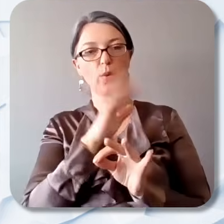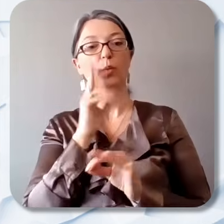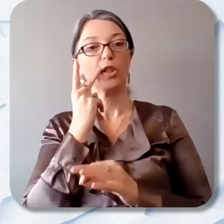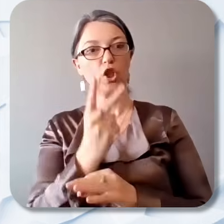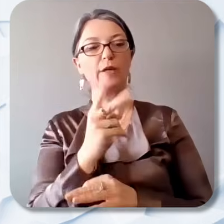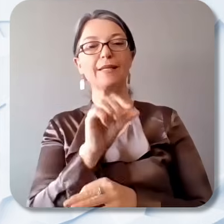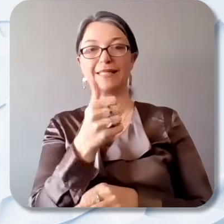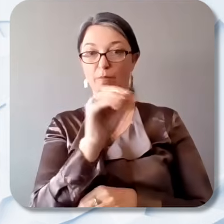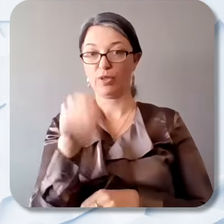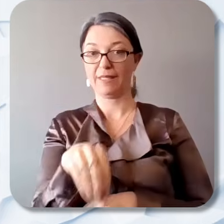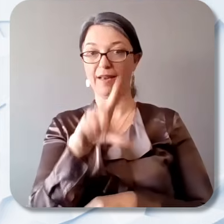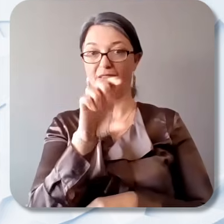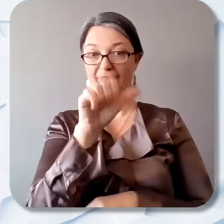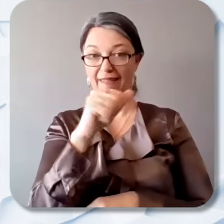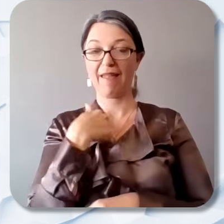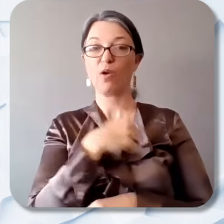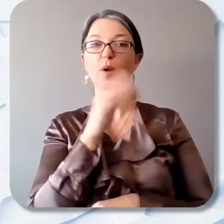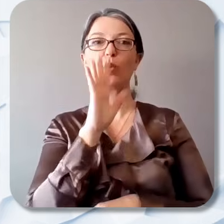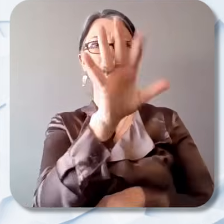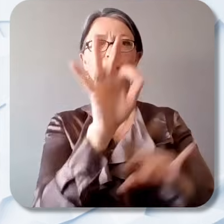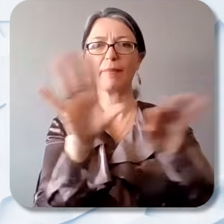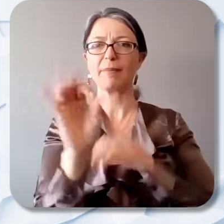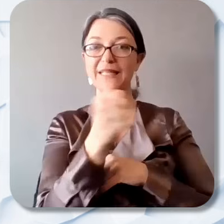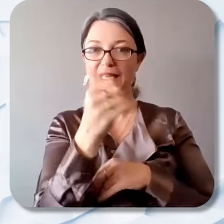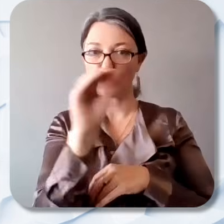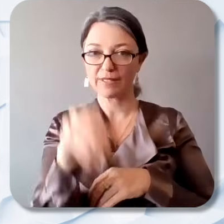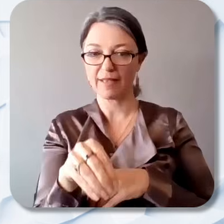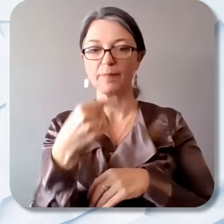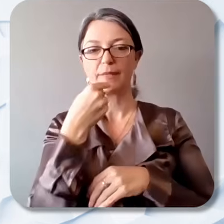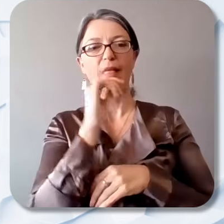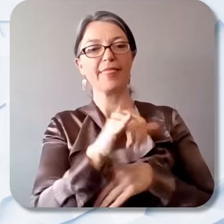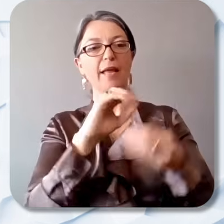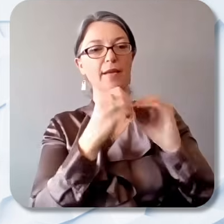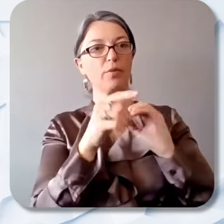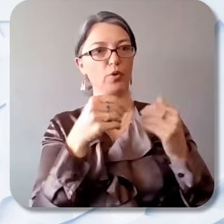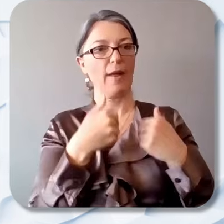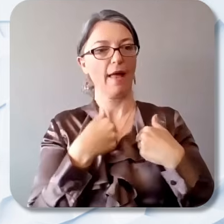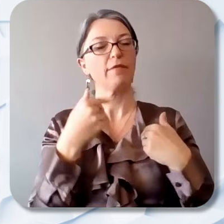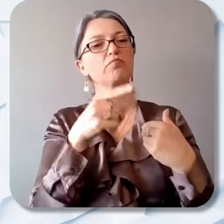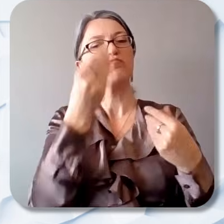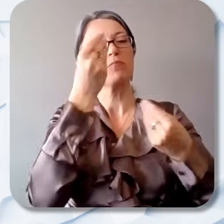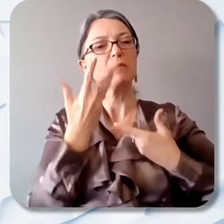LEAs in the State, and we will say, hey, this is the number you got. Can you just walk us through how that occurred?